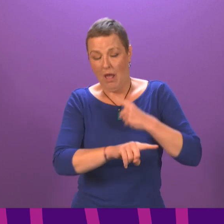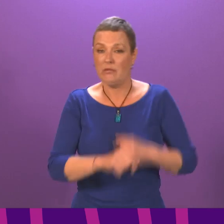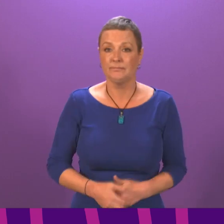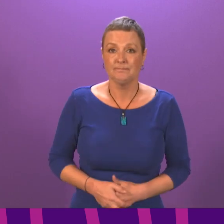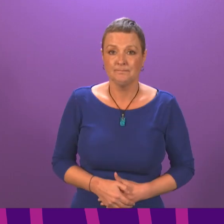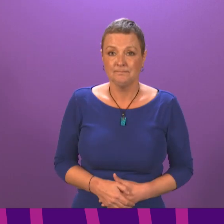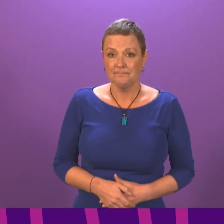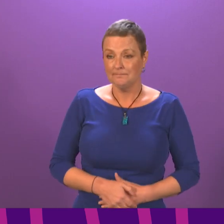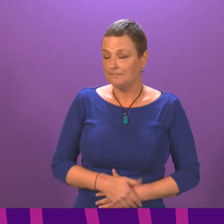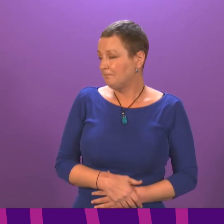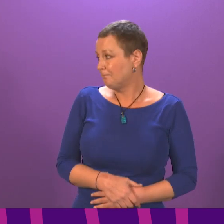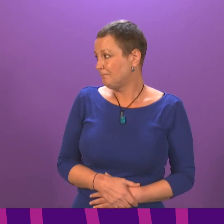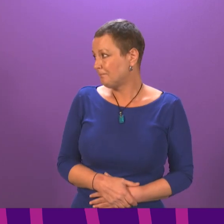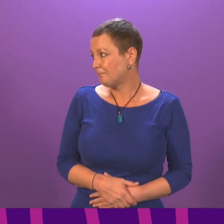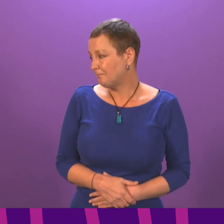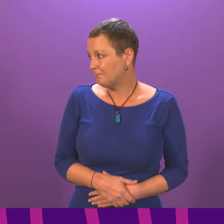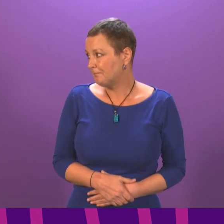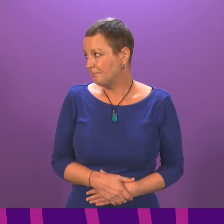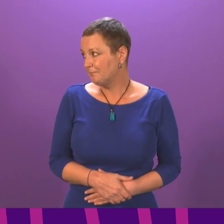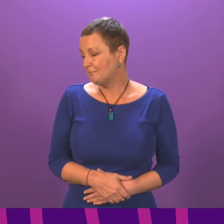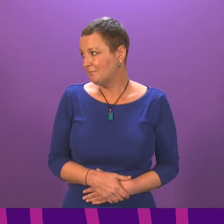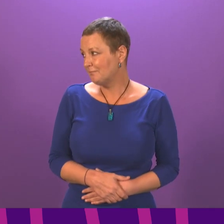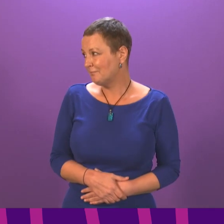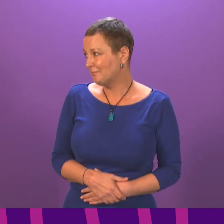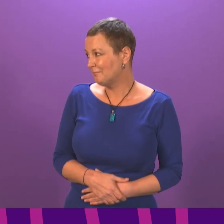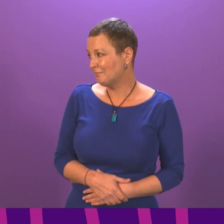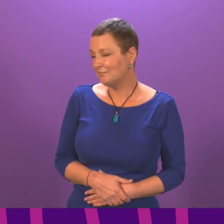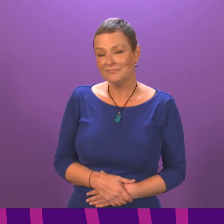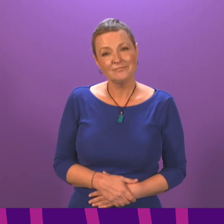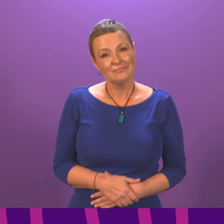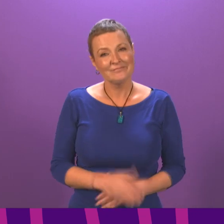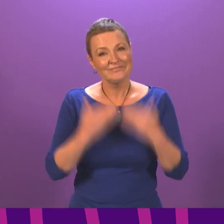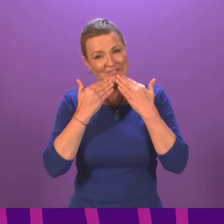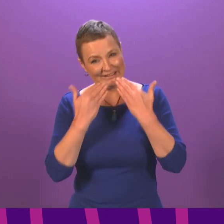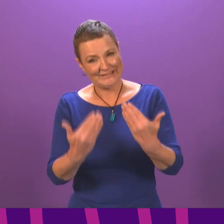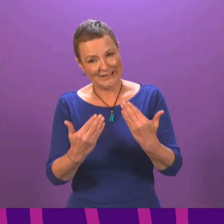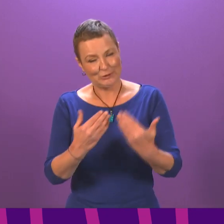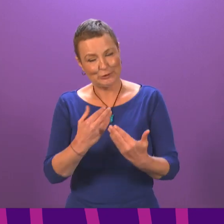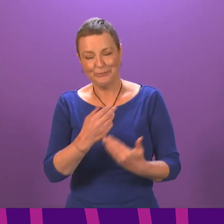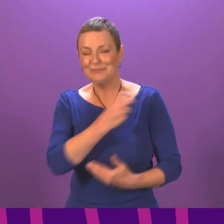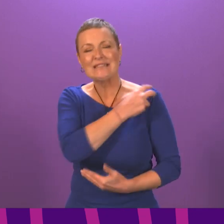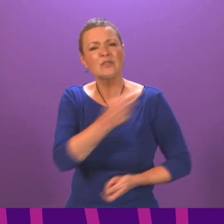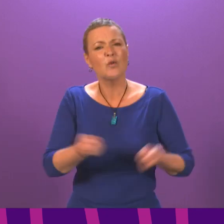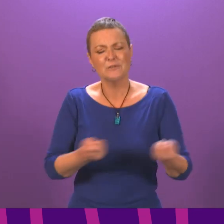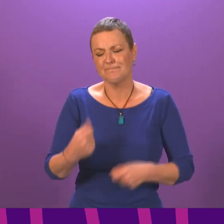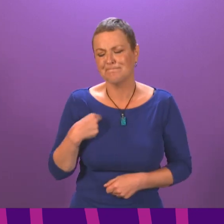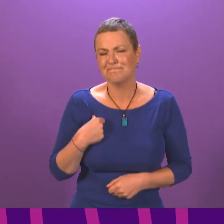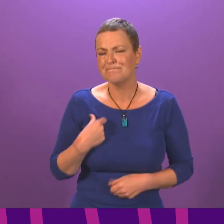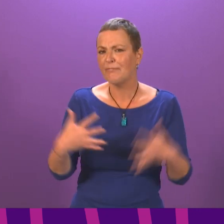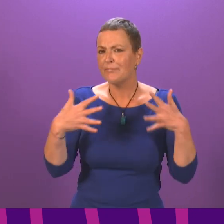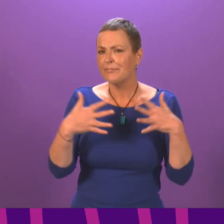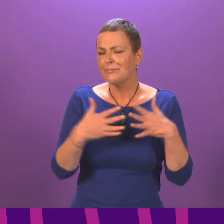Jackie Baillie (Dumbarton) (Lab): West Dunbartonshire was raised to tier 4 last